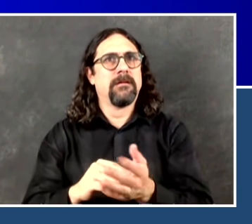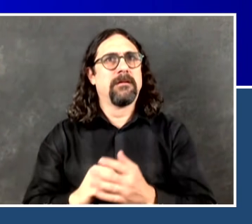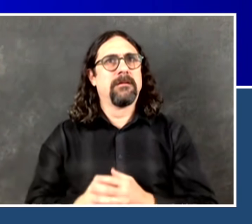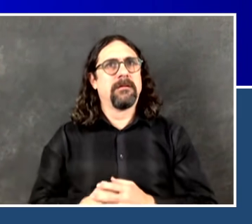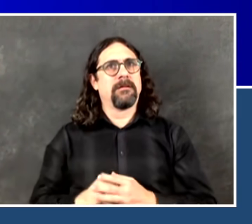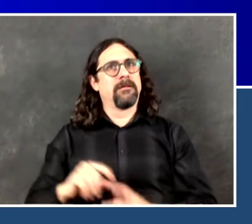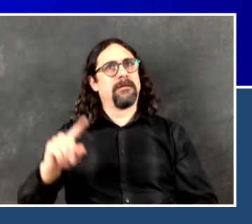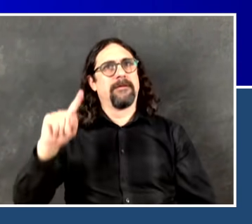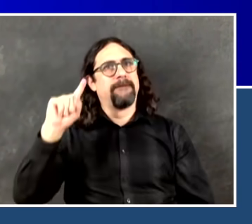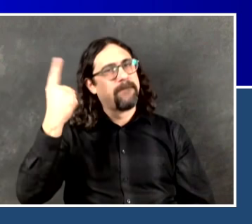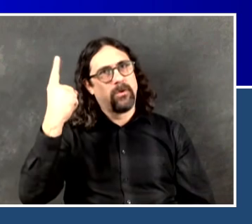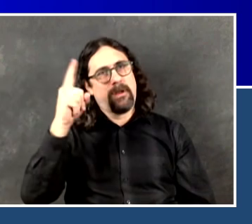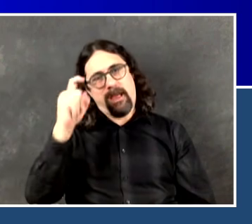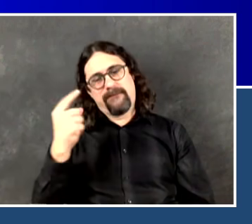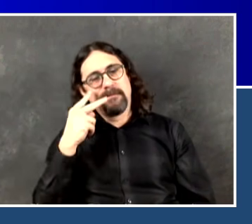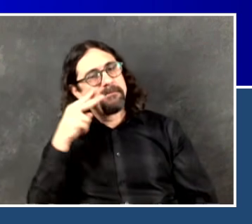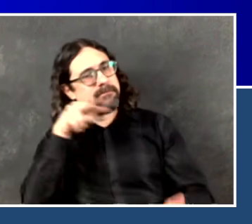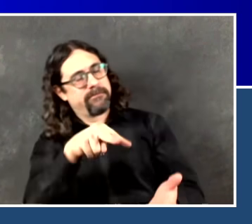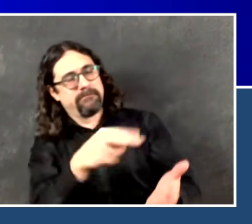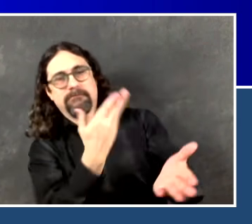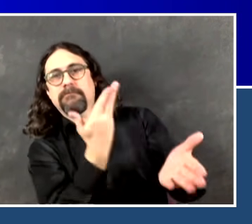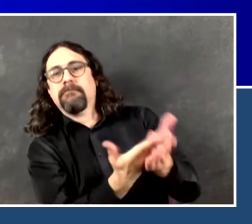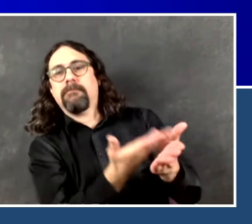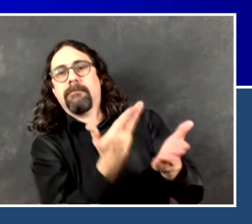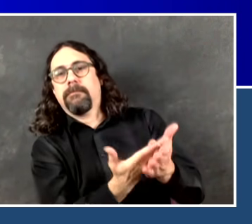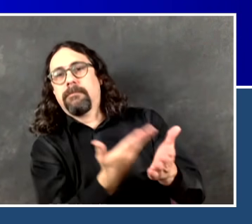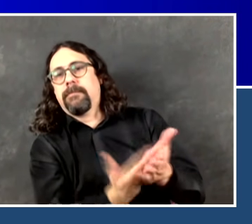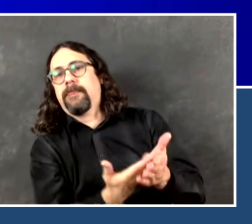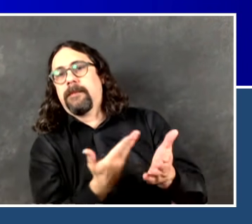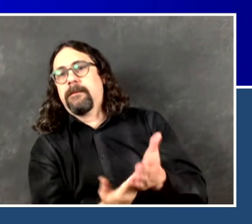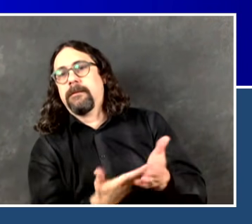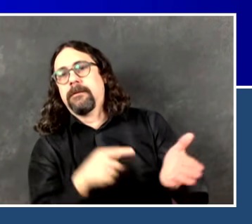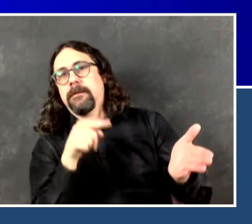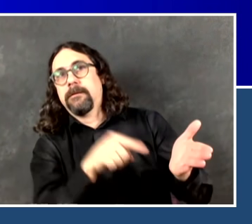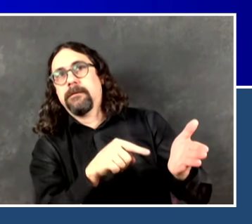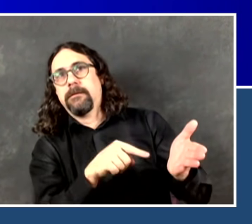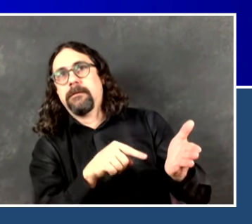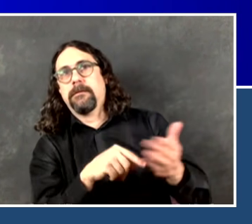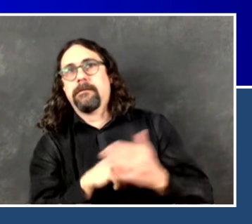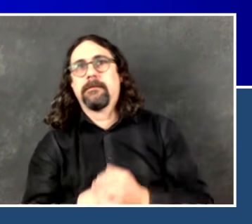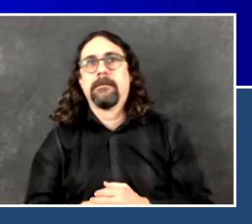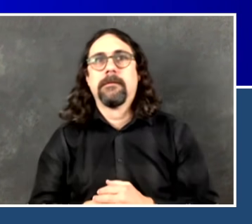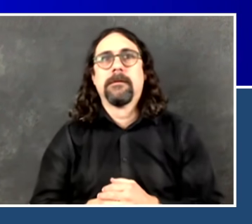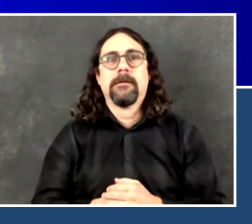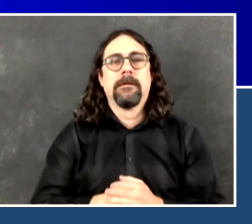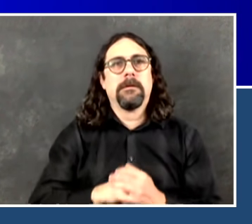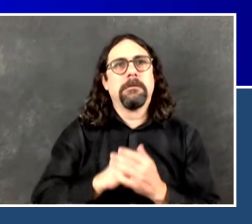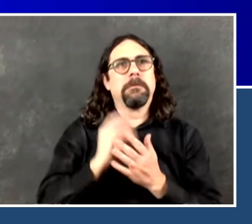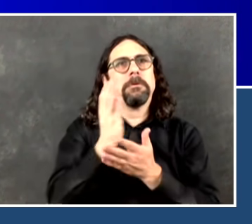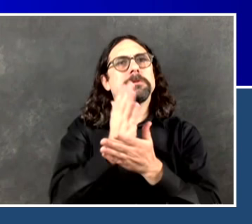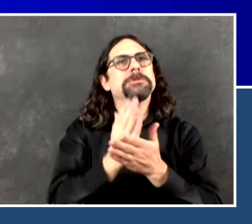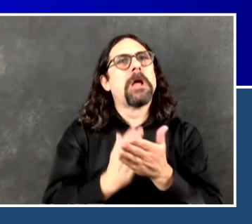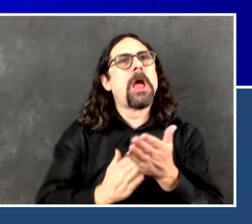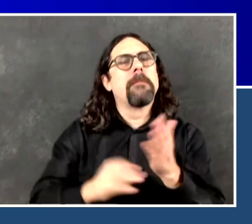WEA HVE EVIDENCE. LOOK, WE SEE SOME STATES AROUND THE UCONYTR SRUHGIN TO RESTART THEIR ECONOMIES. I'M WORRIED FOR